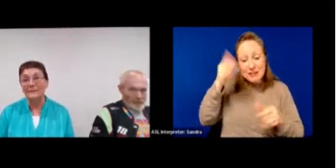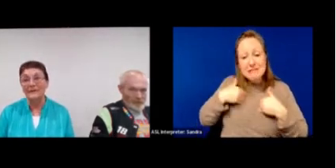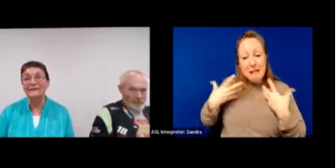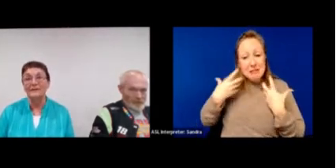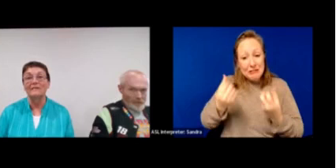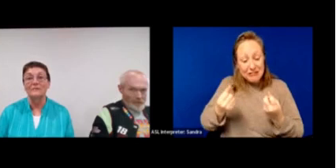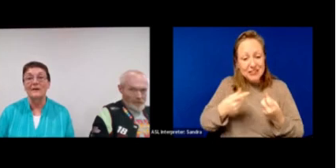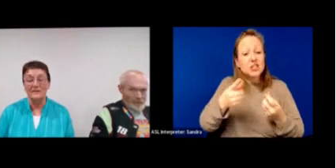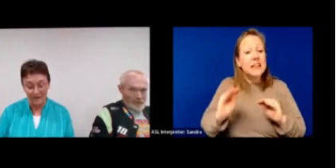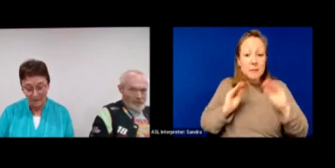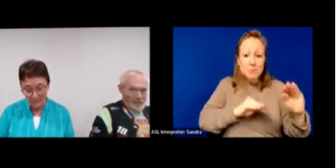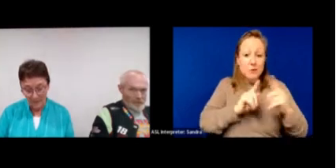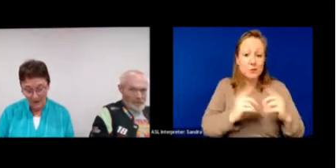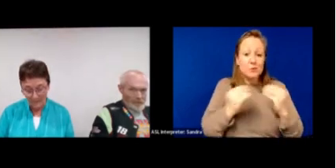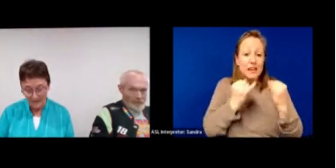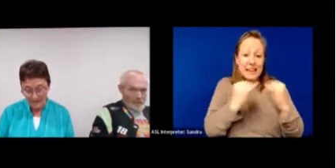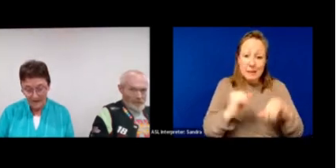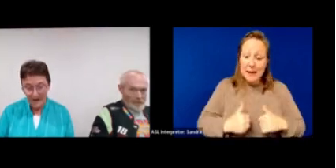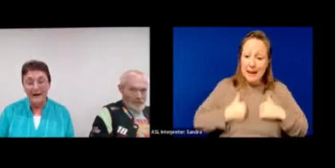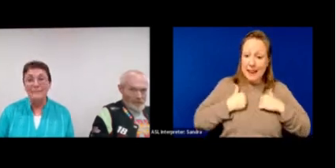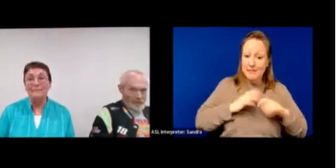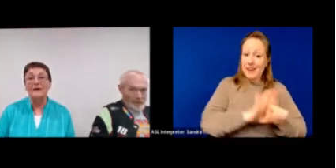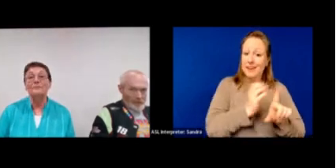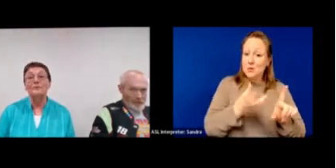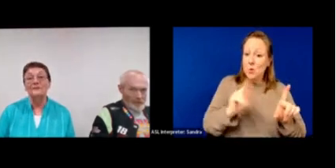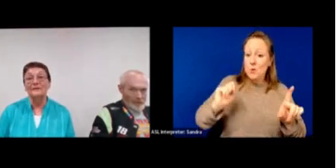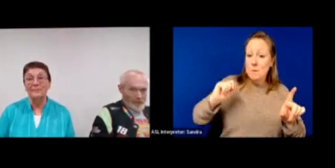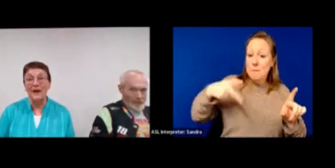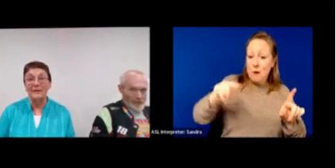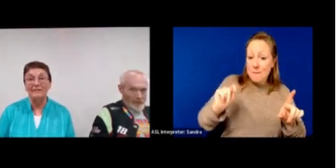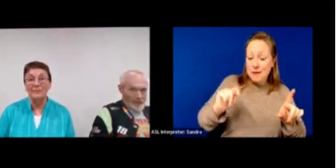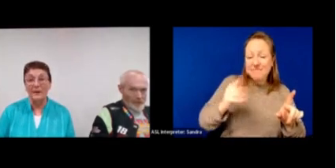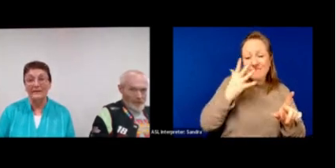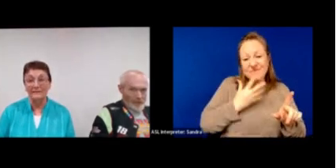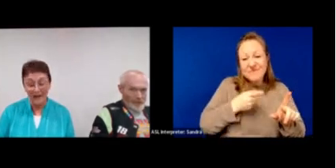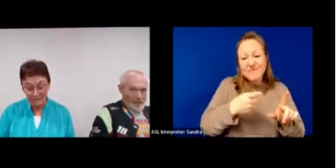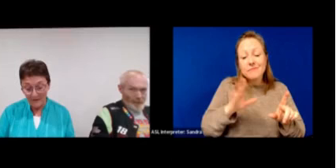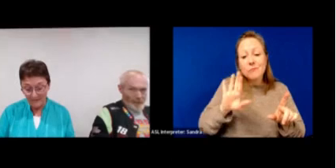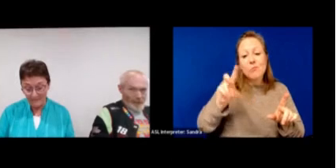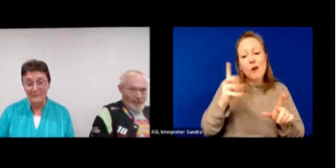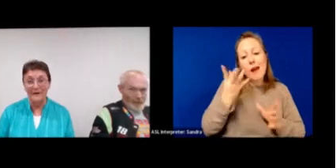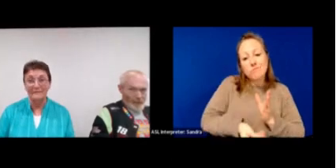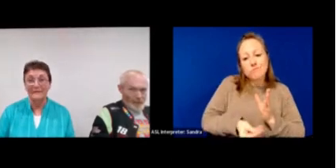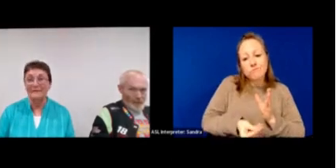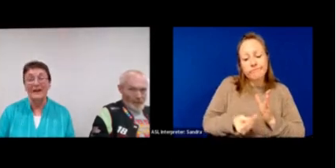independent living situation in his own apartment. Unfortunately, Brad passed away last month from a kind of an